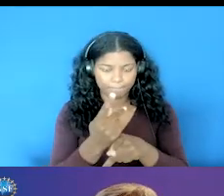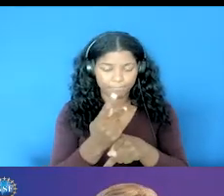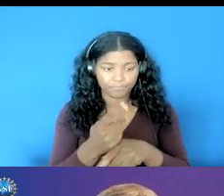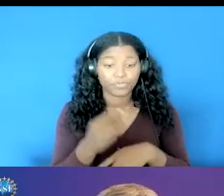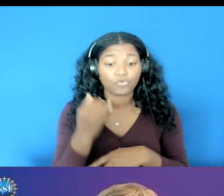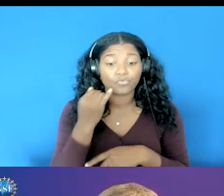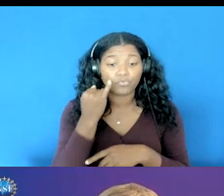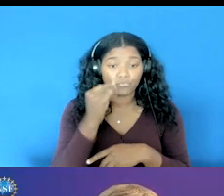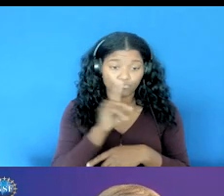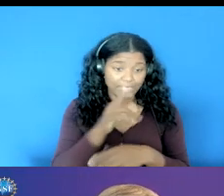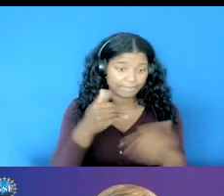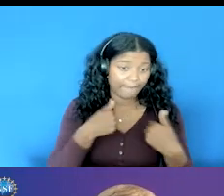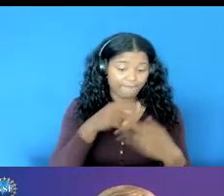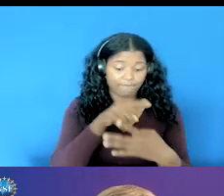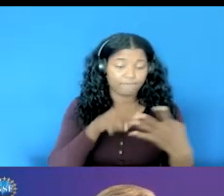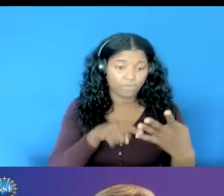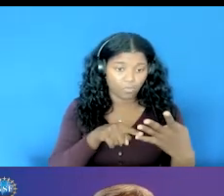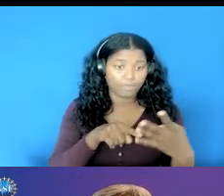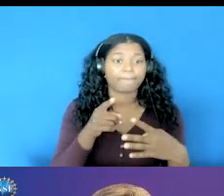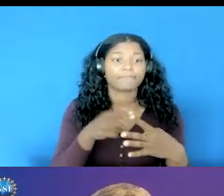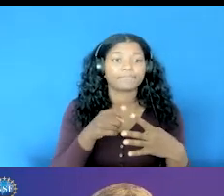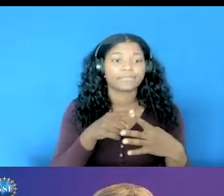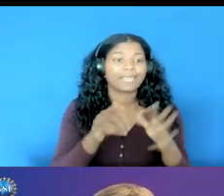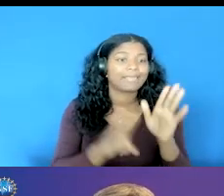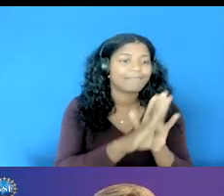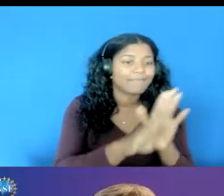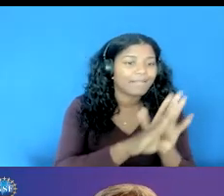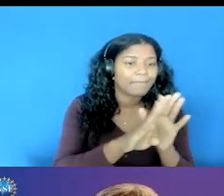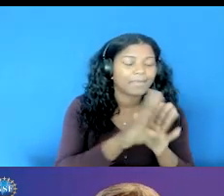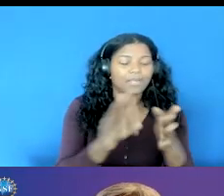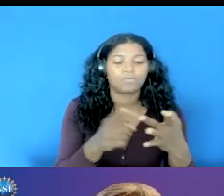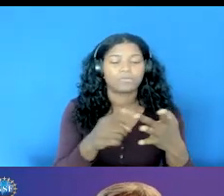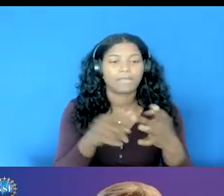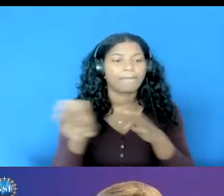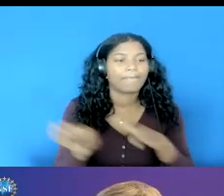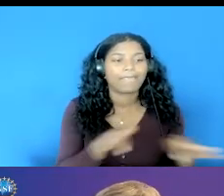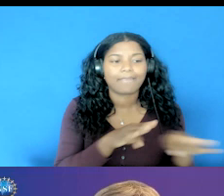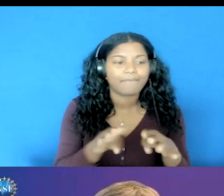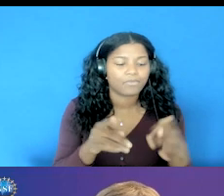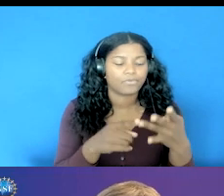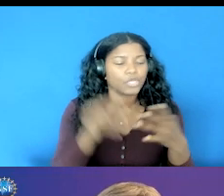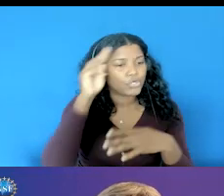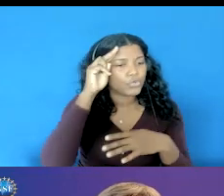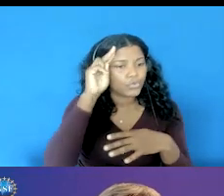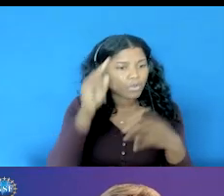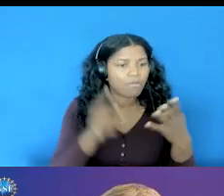Developmental systems, behavioral systems, neural systems and physiological and structural systems.